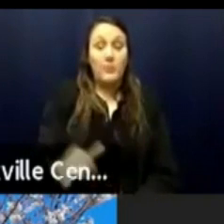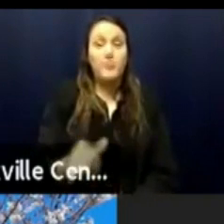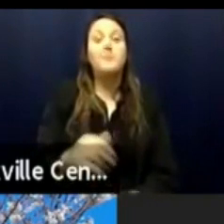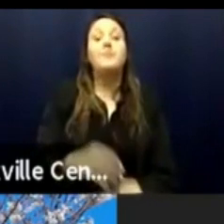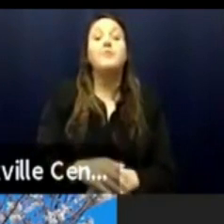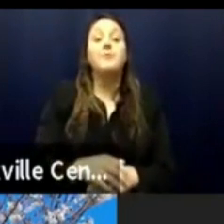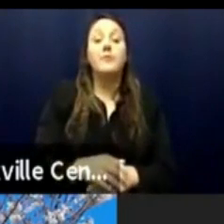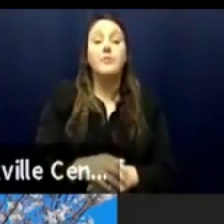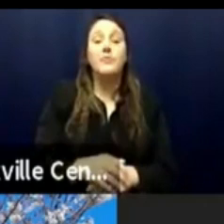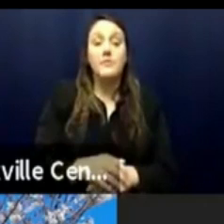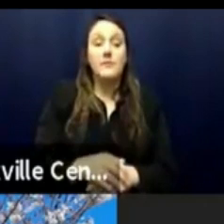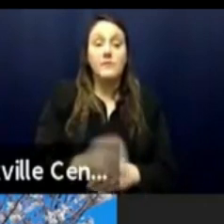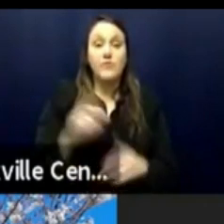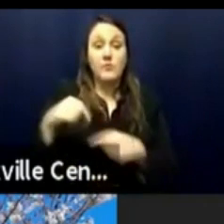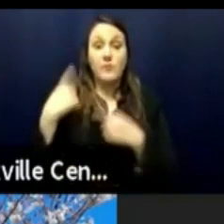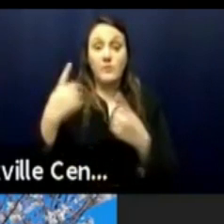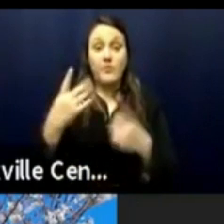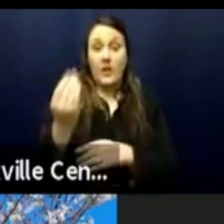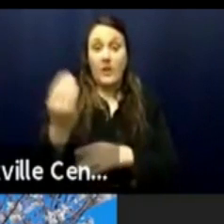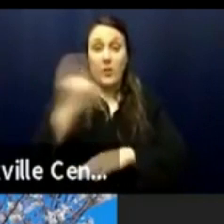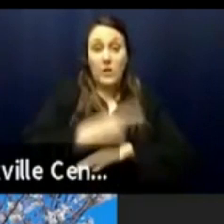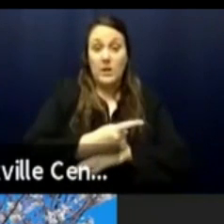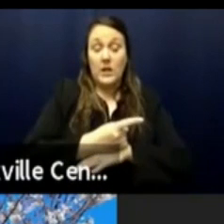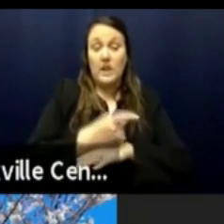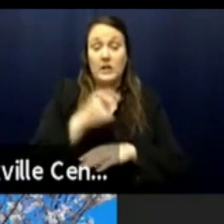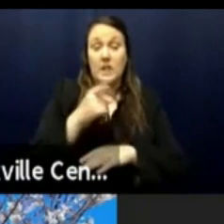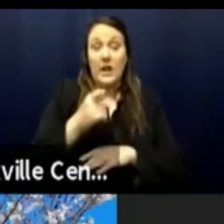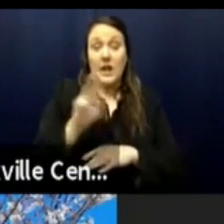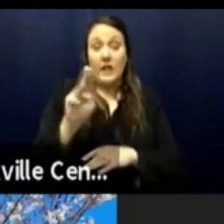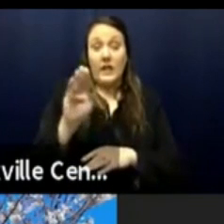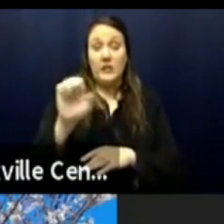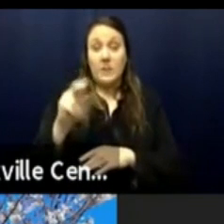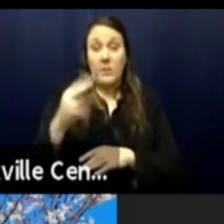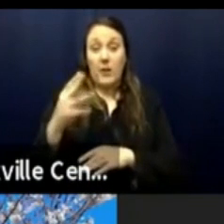REPORTED DEATH KNOX COUNTY RESIDENCE BY DATE OF DEATH. THIS BENCHMARK IS REPRESENTED